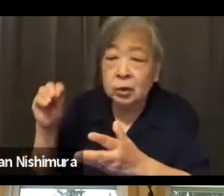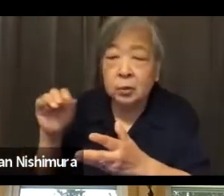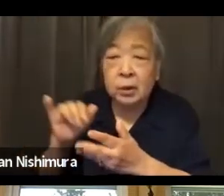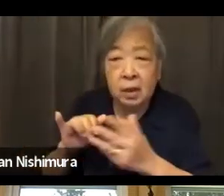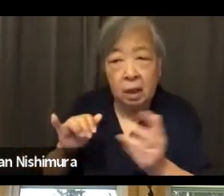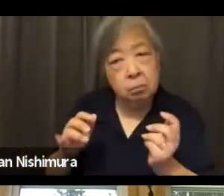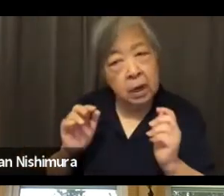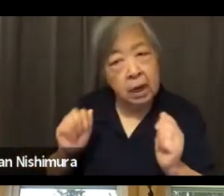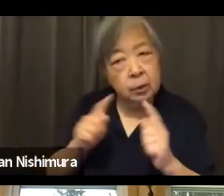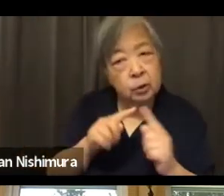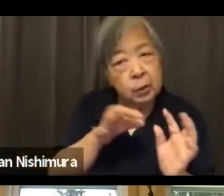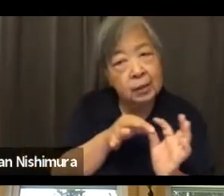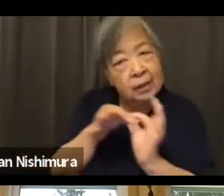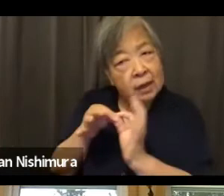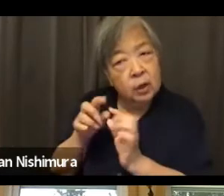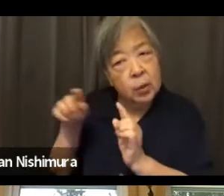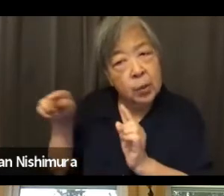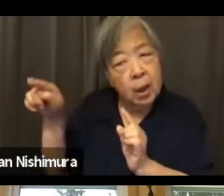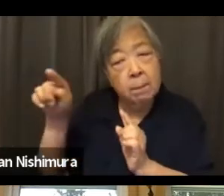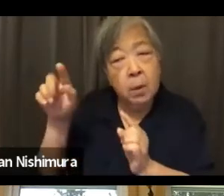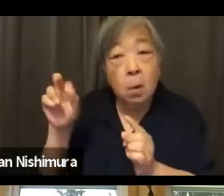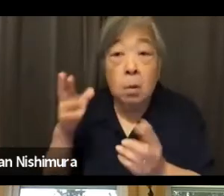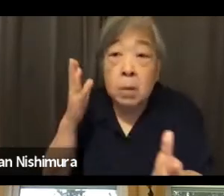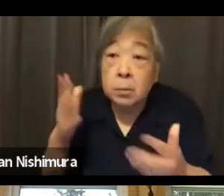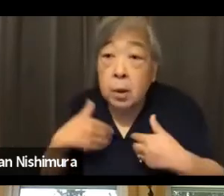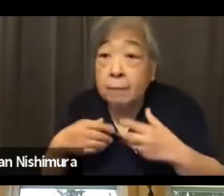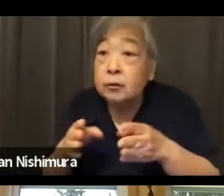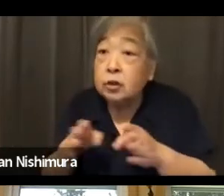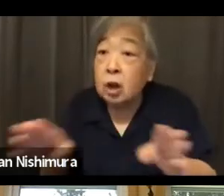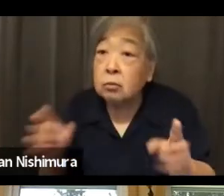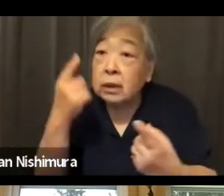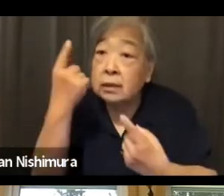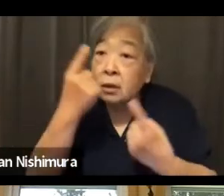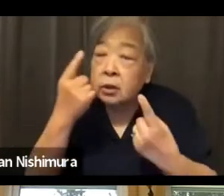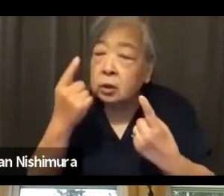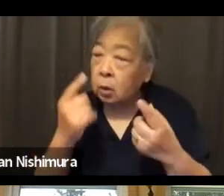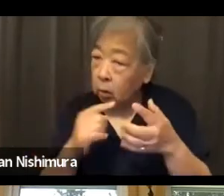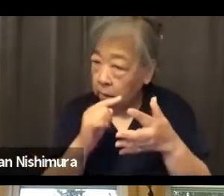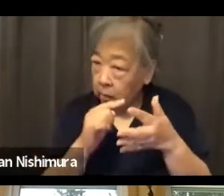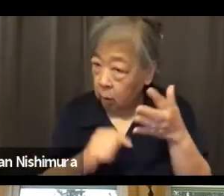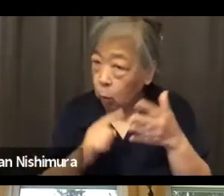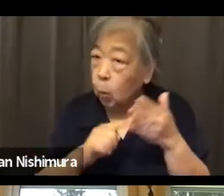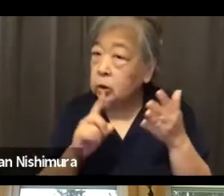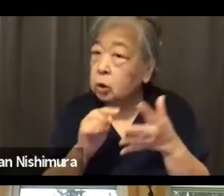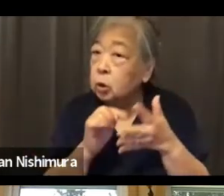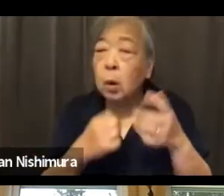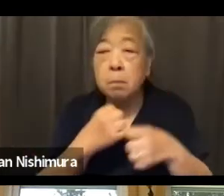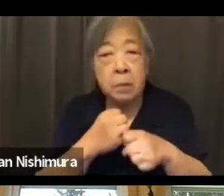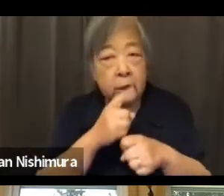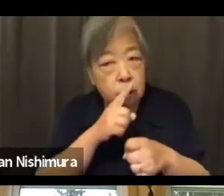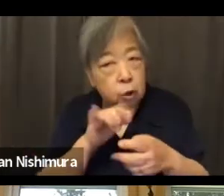Otherwise, you might have just general considerations: Here are things to do. Be sure you contact us 8 weeks in advance.